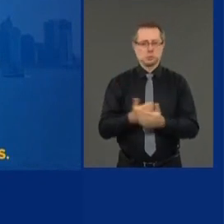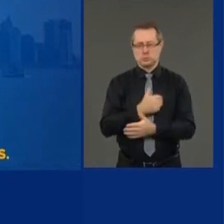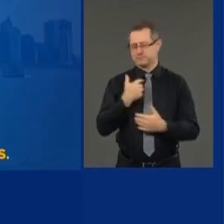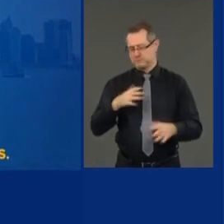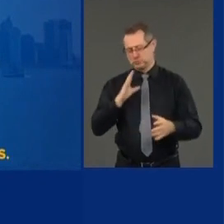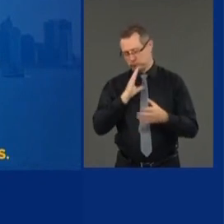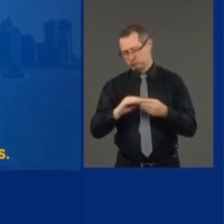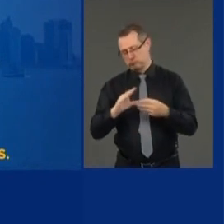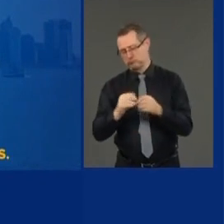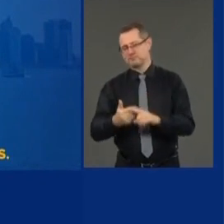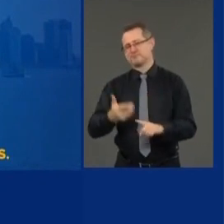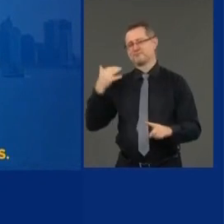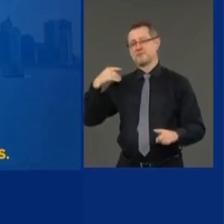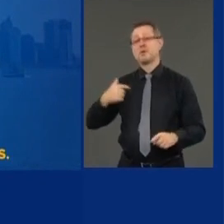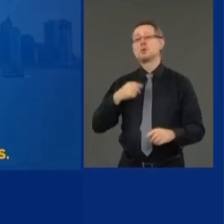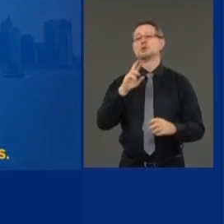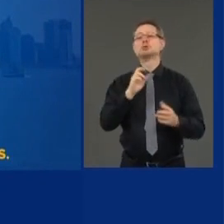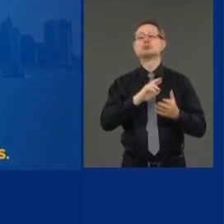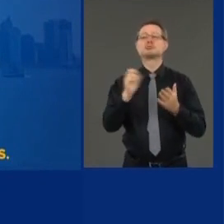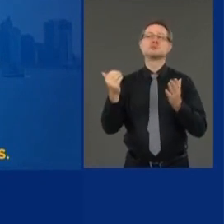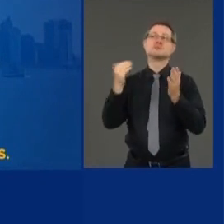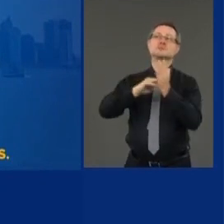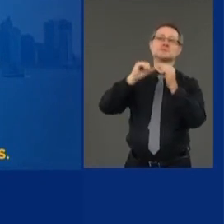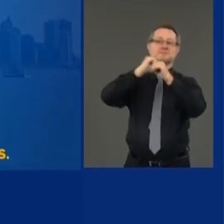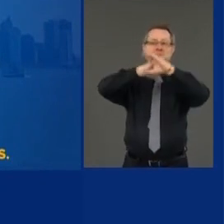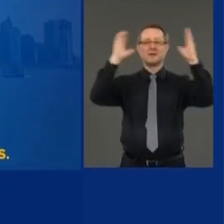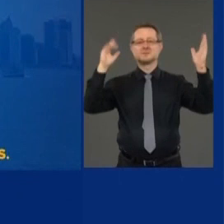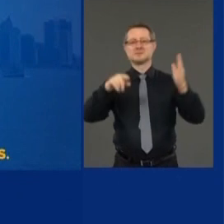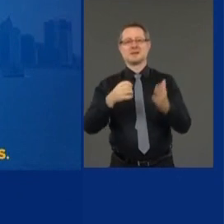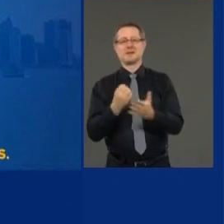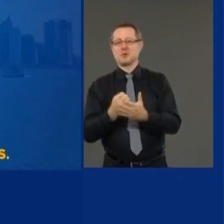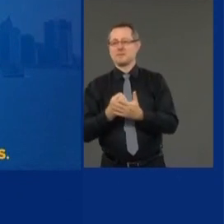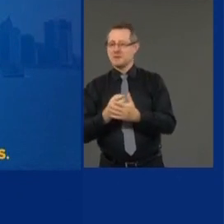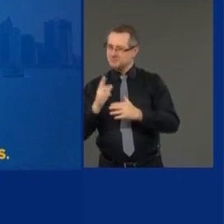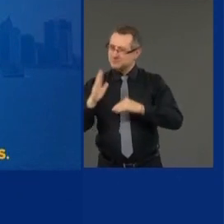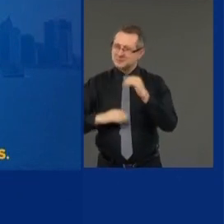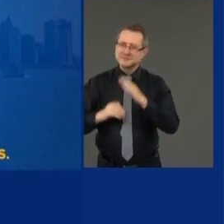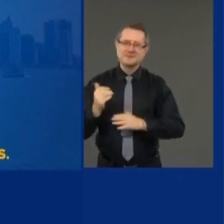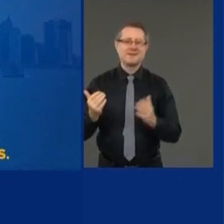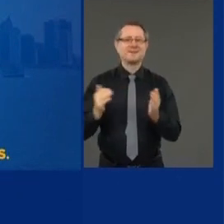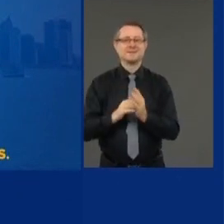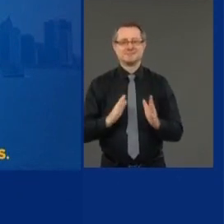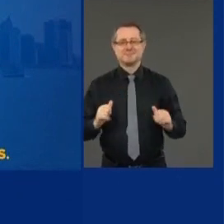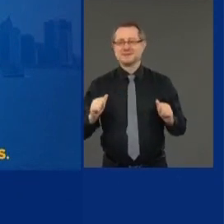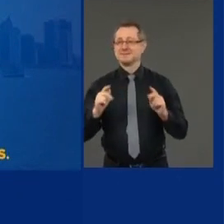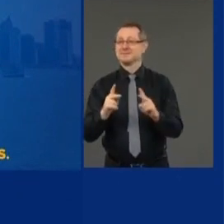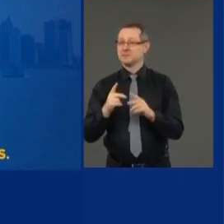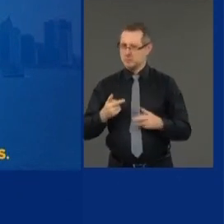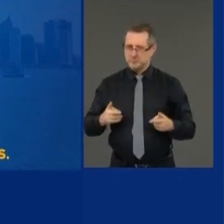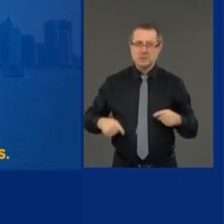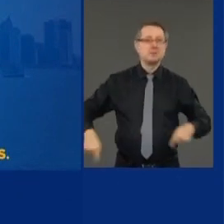AND I'VE SAID THAT FROM DAY ONE.